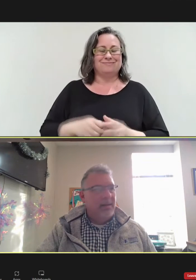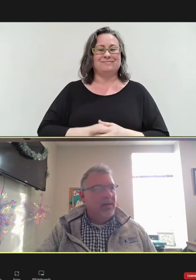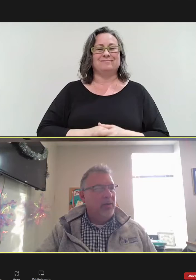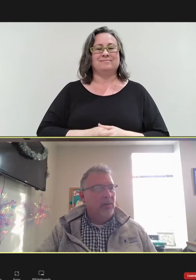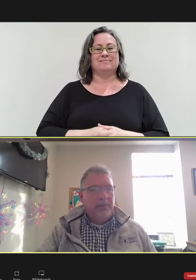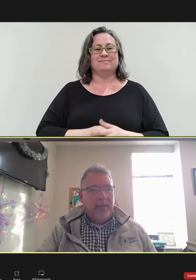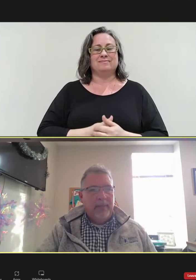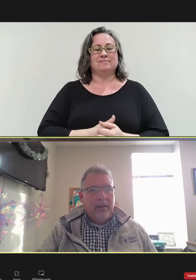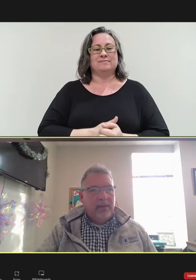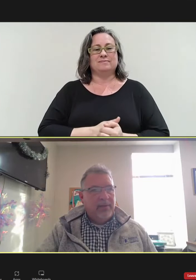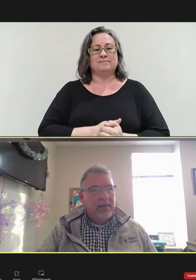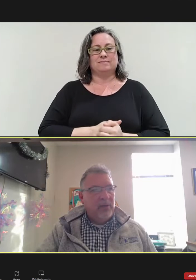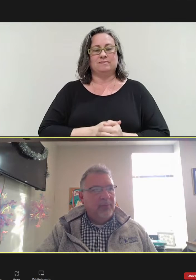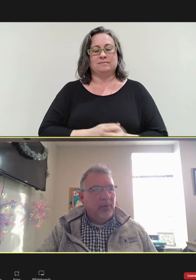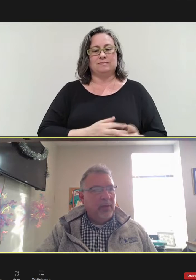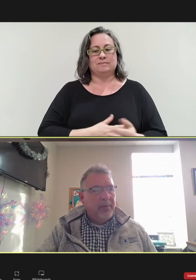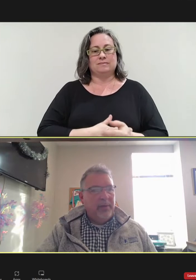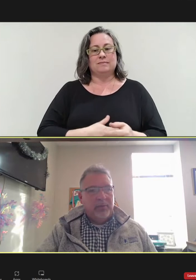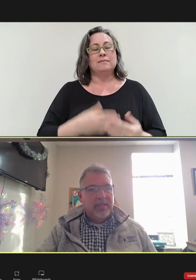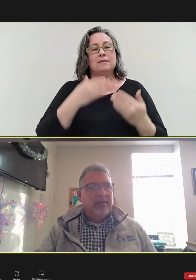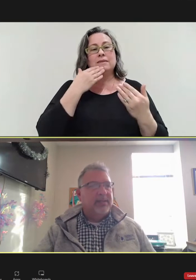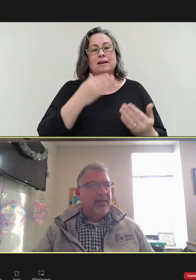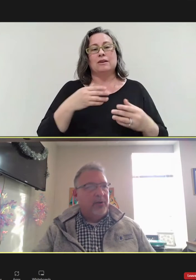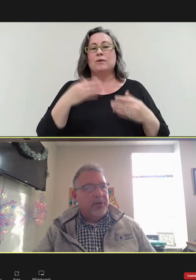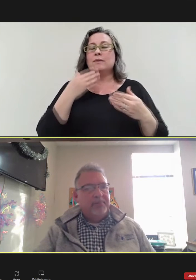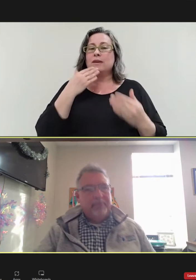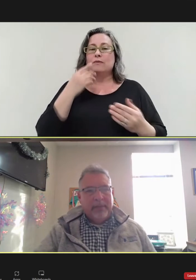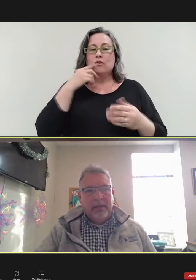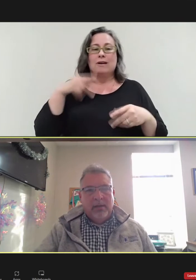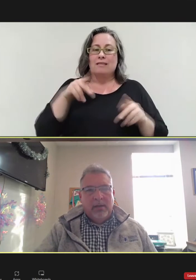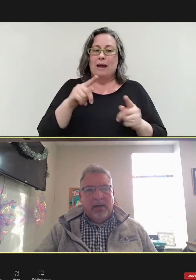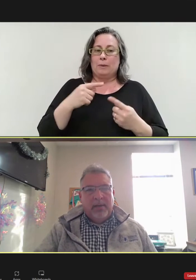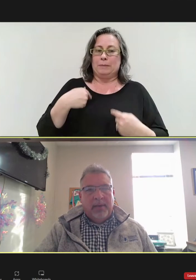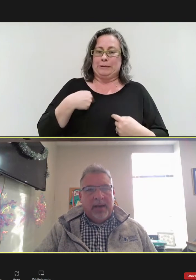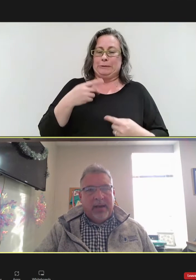Dave McCormick: Thank you. And thank you for allowing me to present this afternoon. I